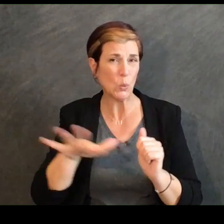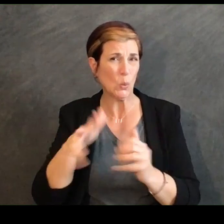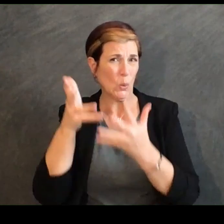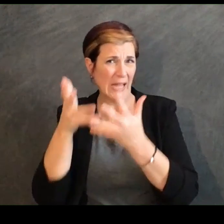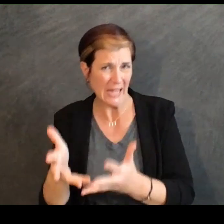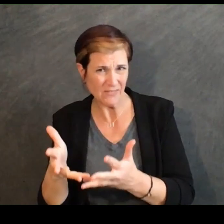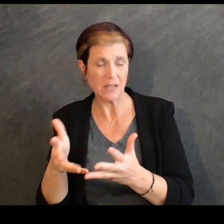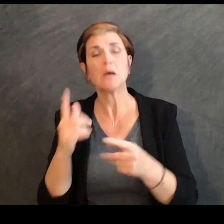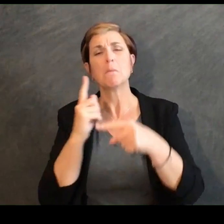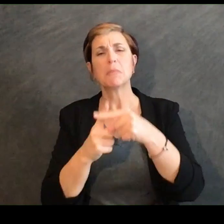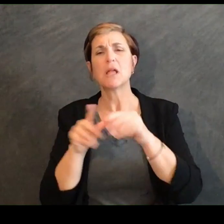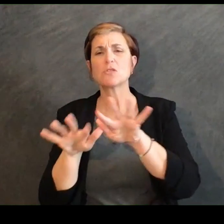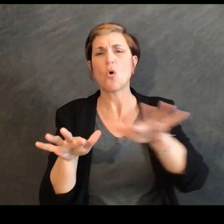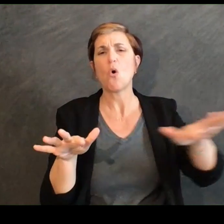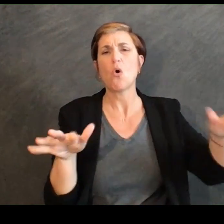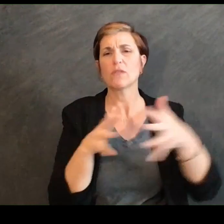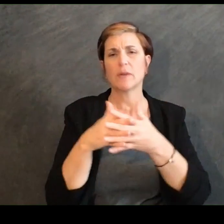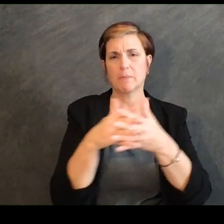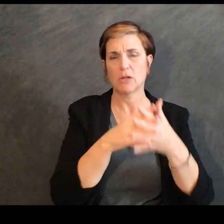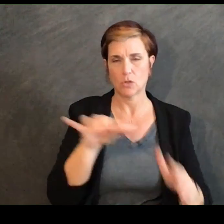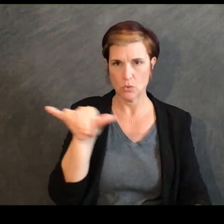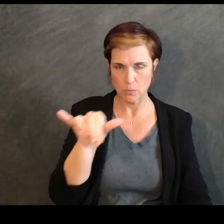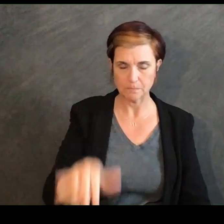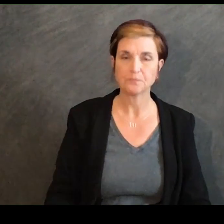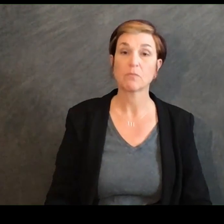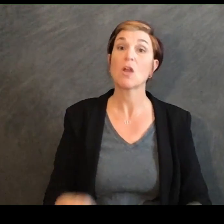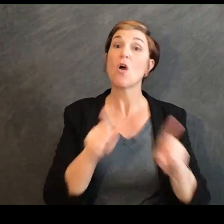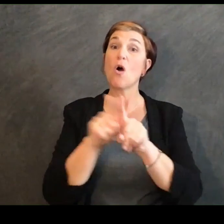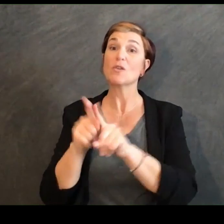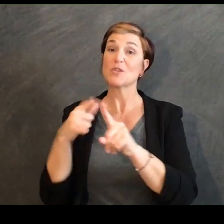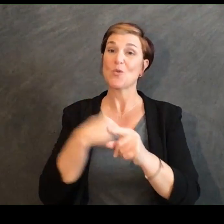grateful to the universities in large hospital systems that took up the charge